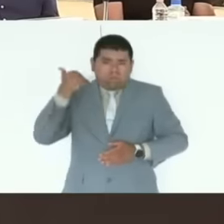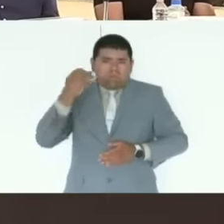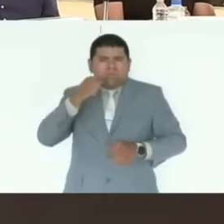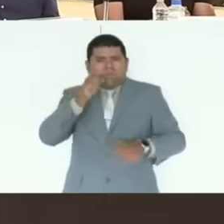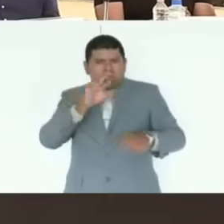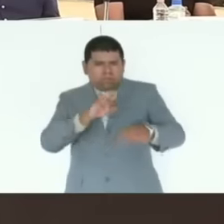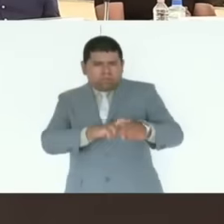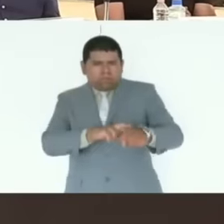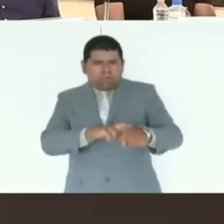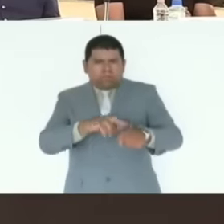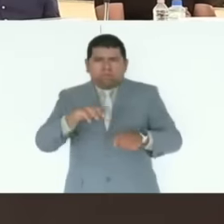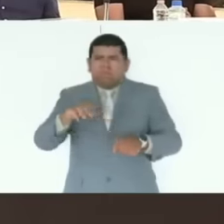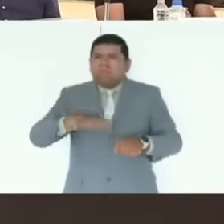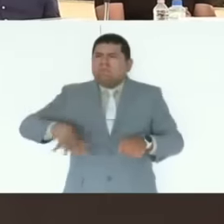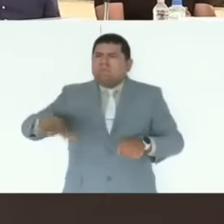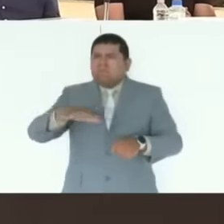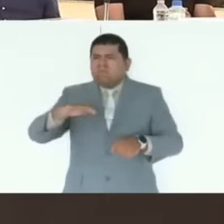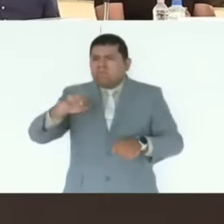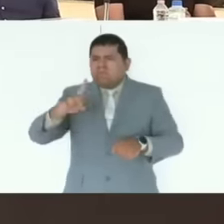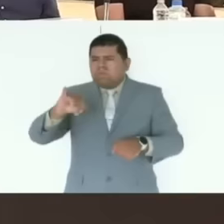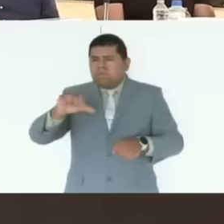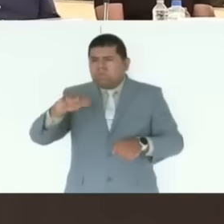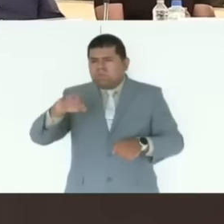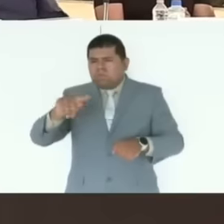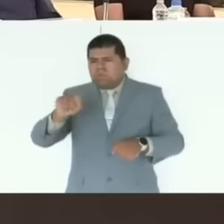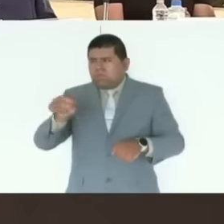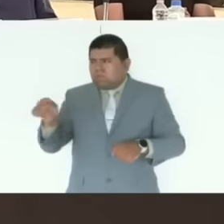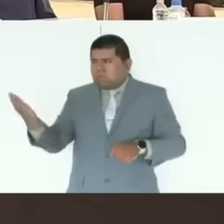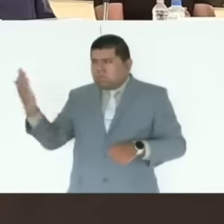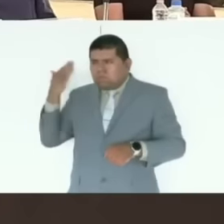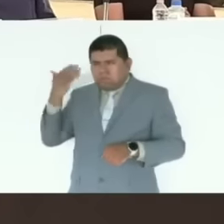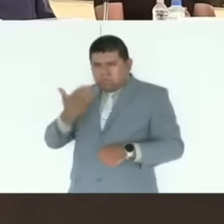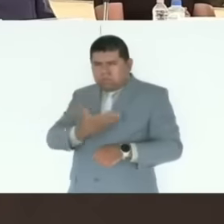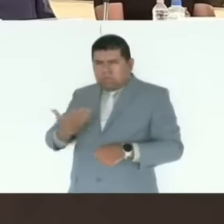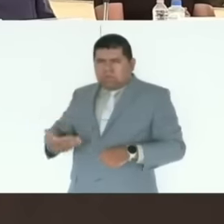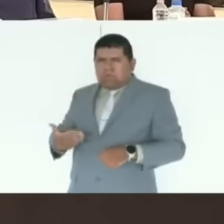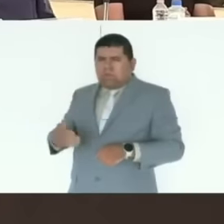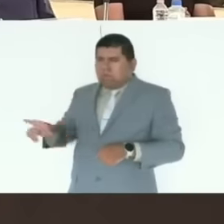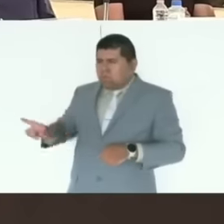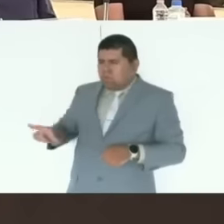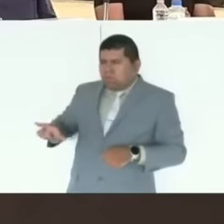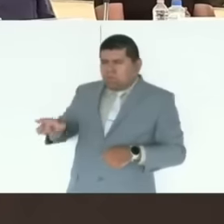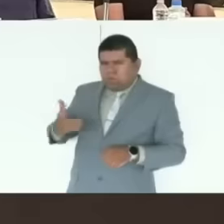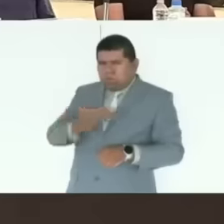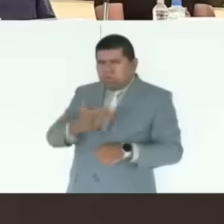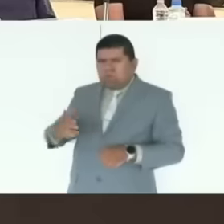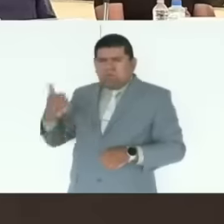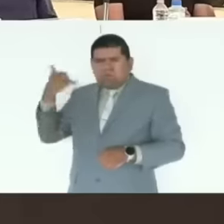environment when the president was head of the city government one day he called me and said